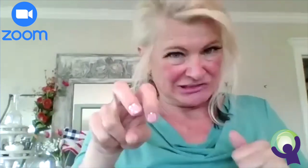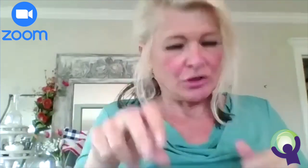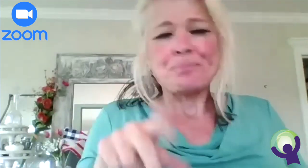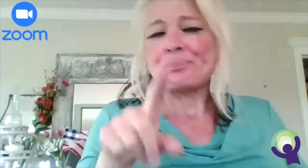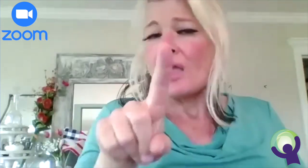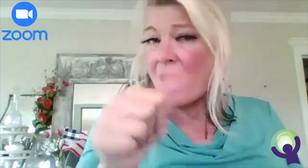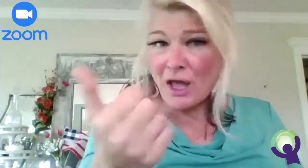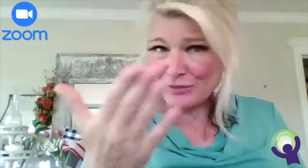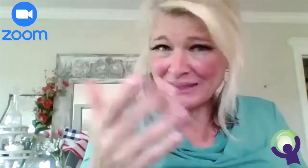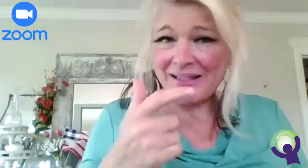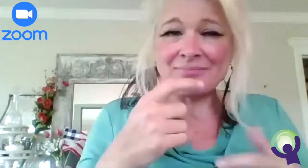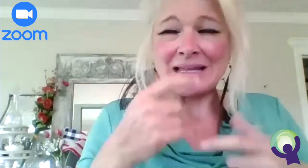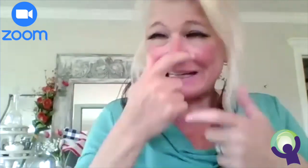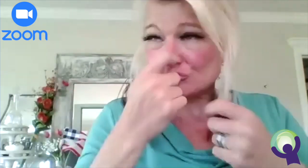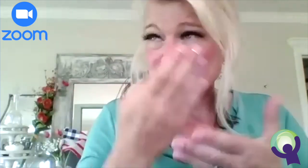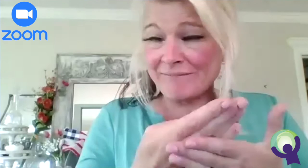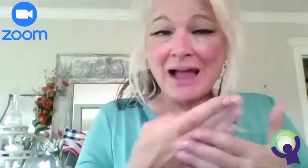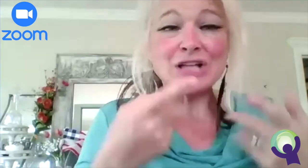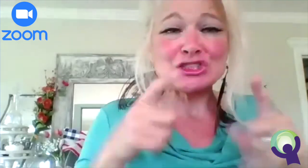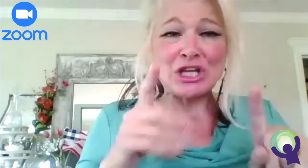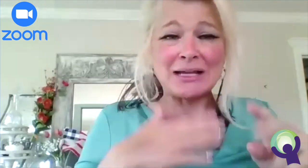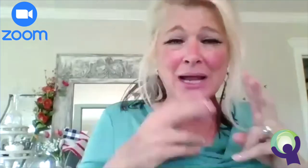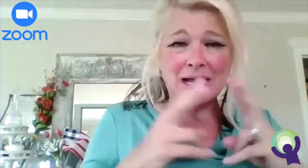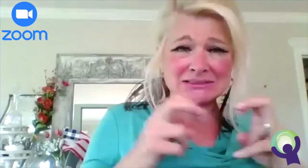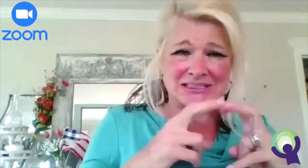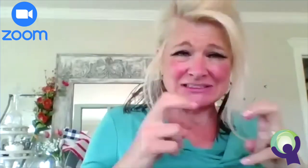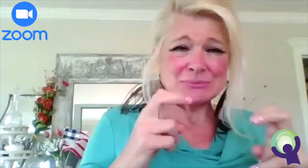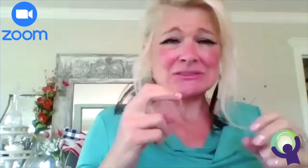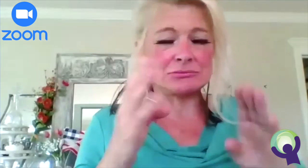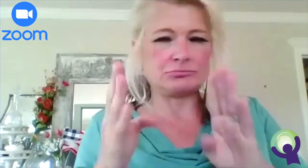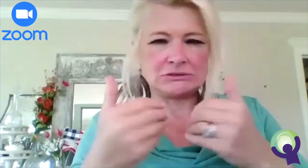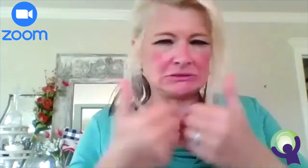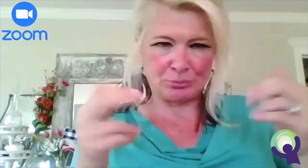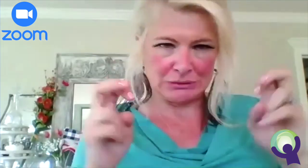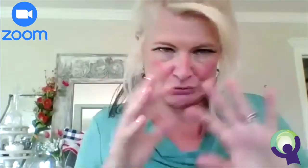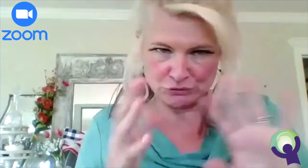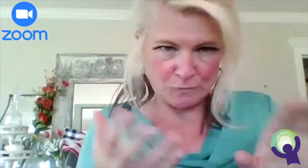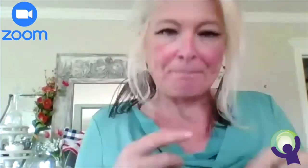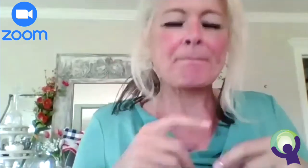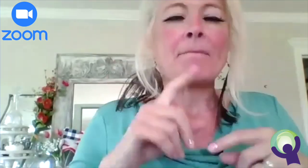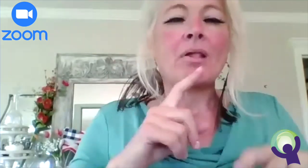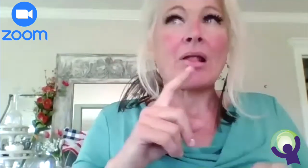it is or is it the sound itself or a threshold? You know the other thing when you're assessing students